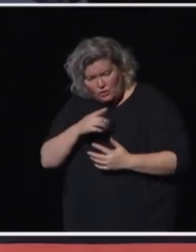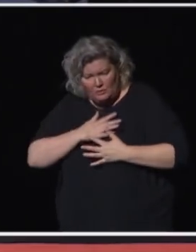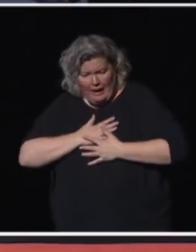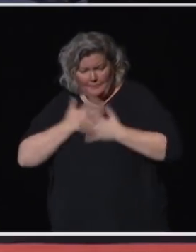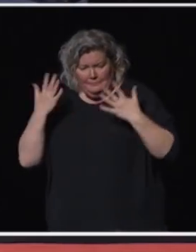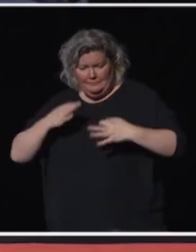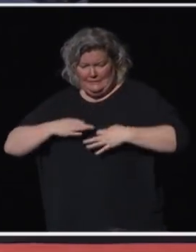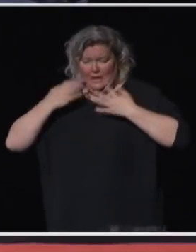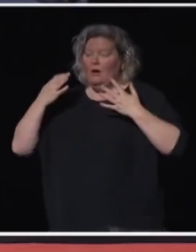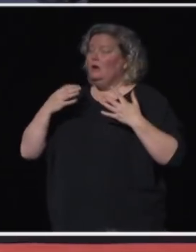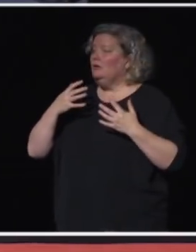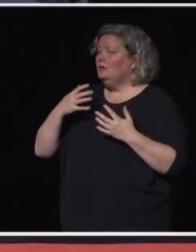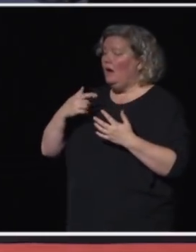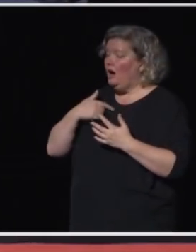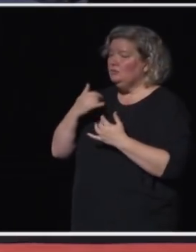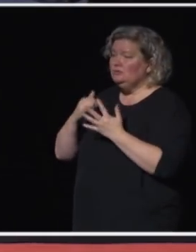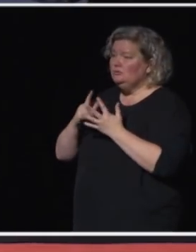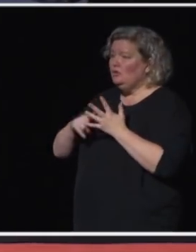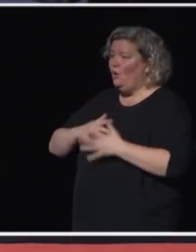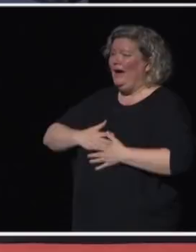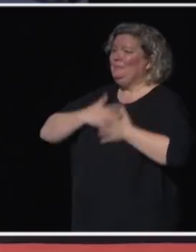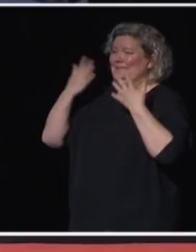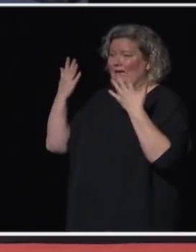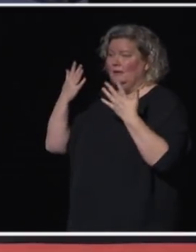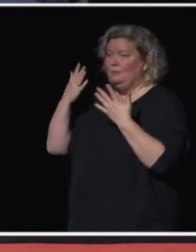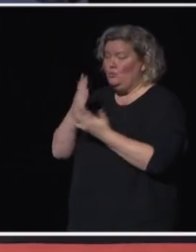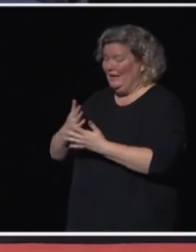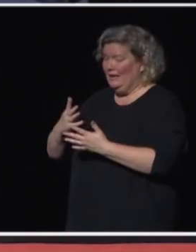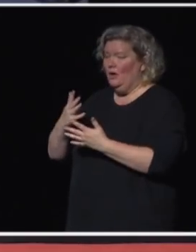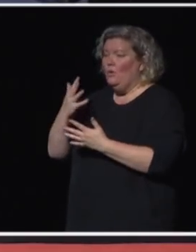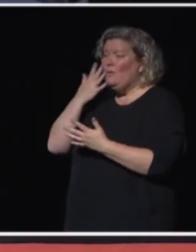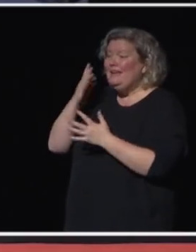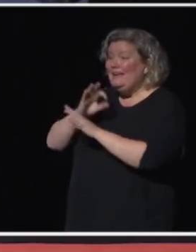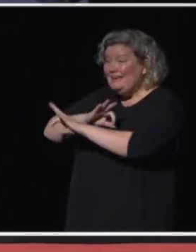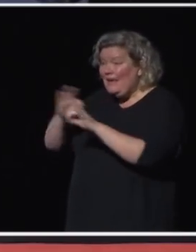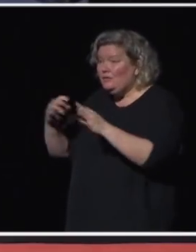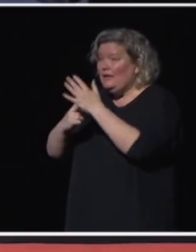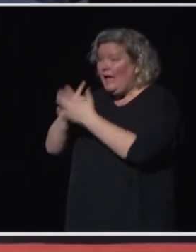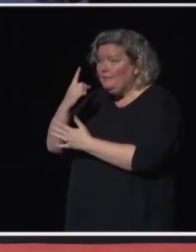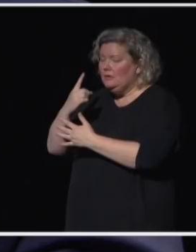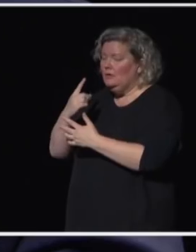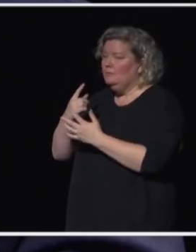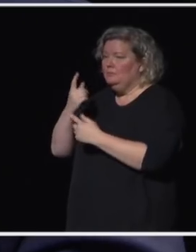I cannot tell you how angry I was when nothing was done. I was just like -- I seethed about it, you know,